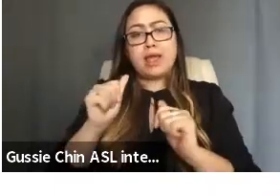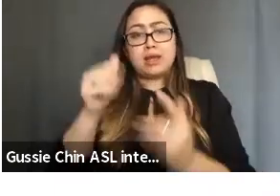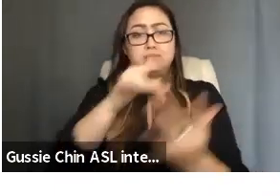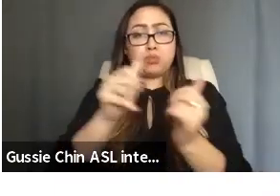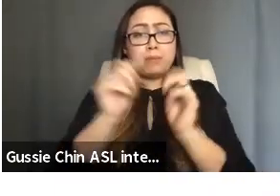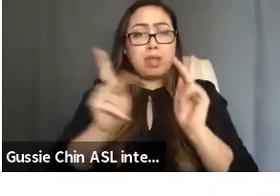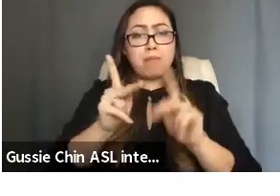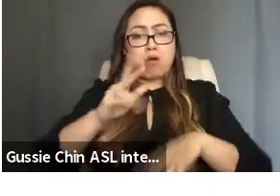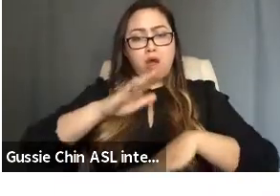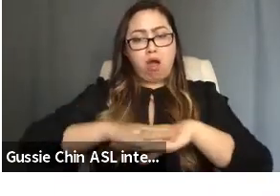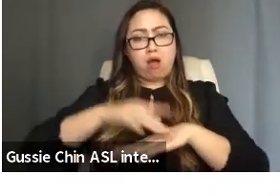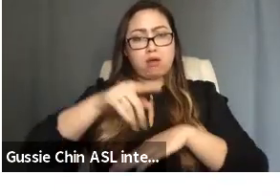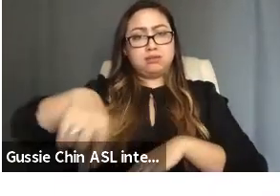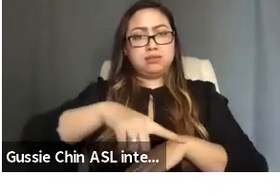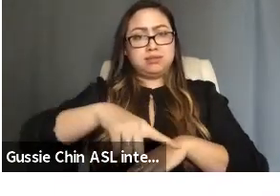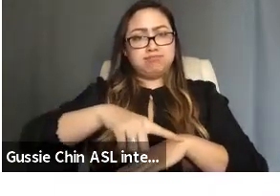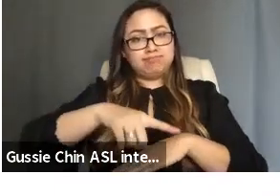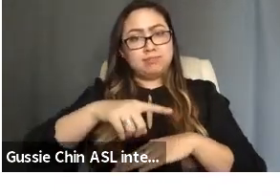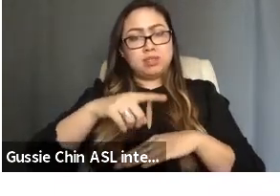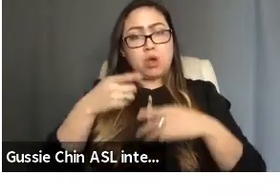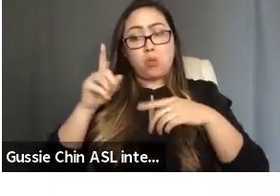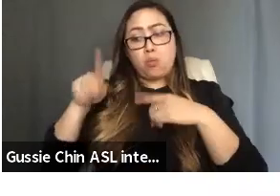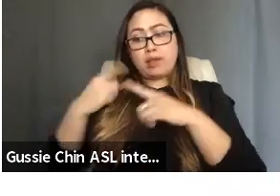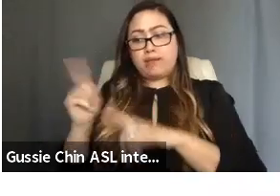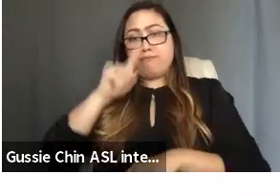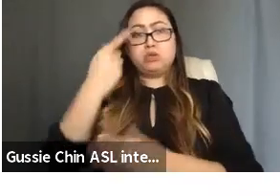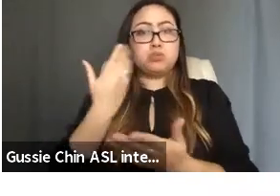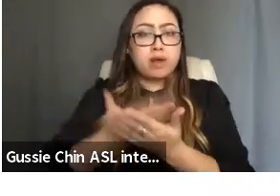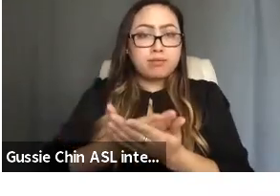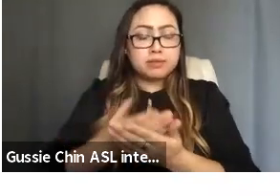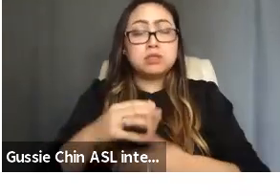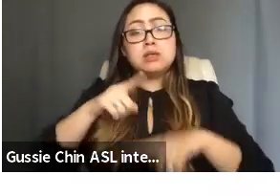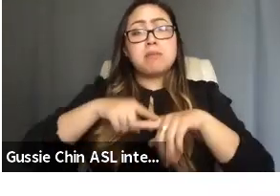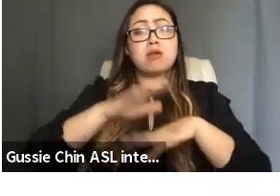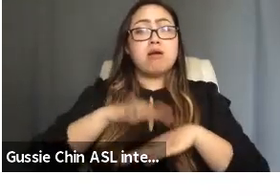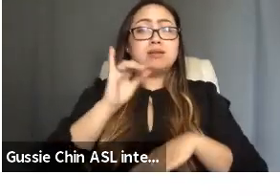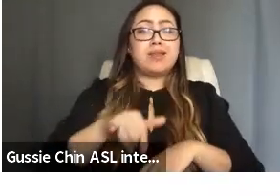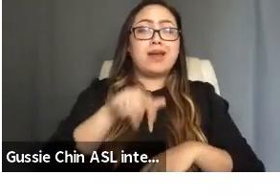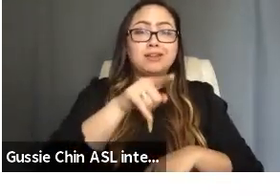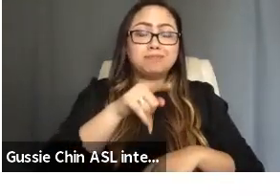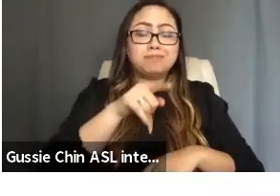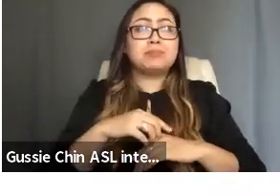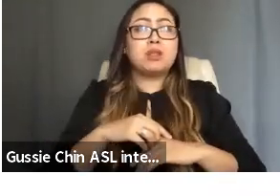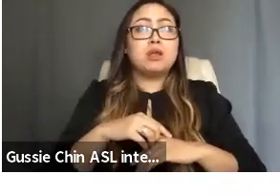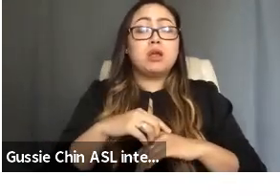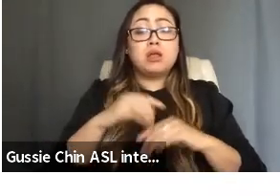they first arrived. Including in this exercise, because the person was flying to Colorado,